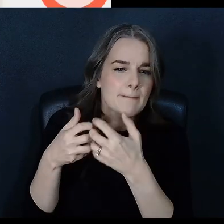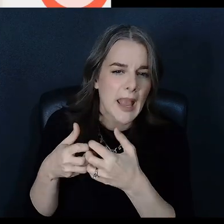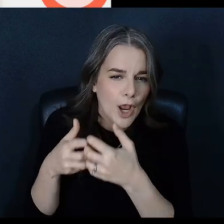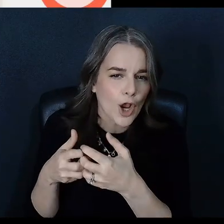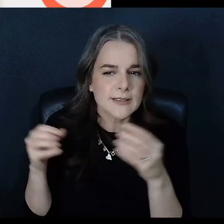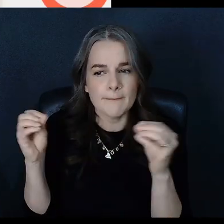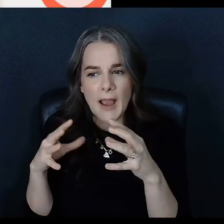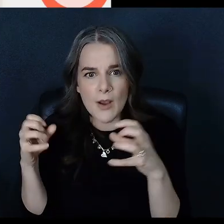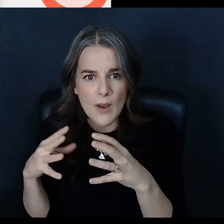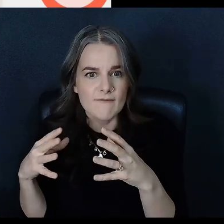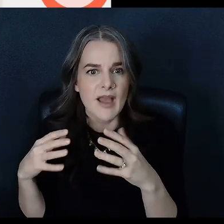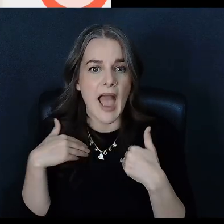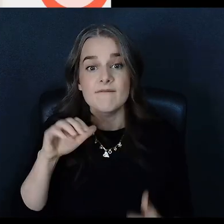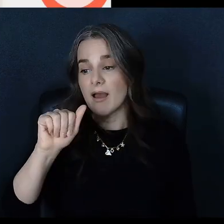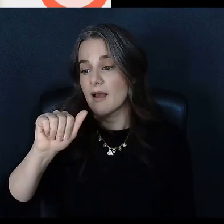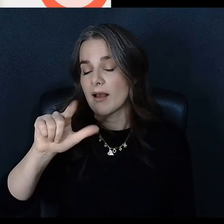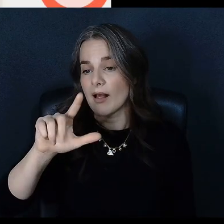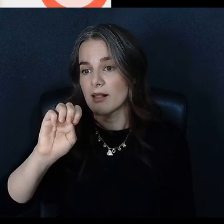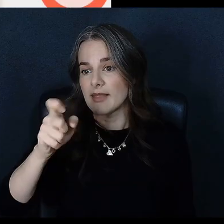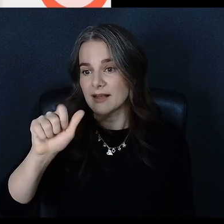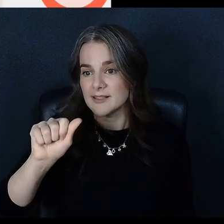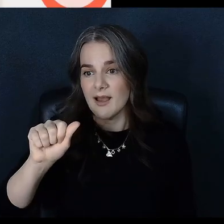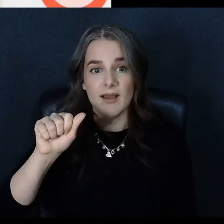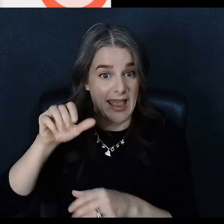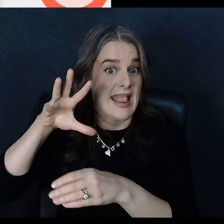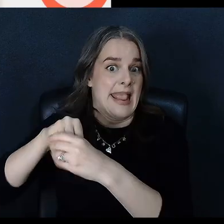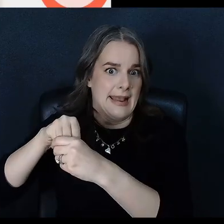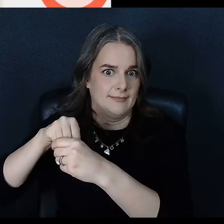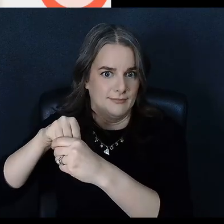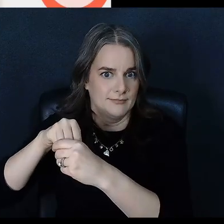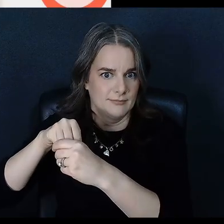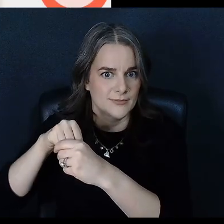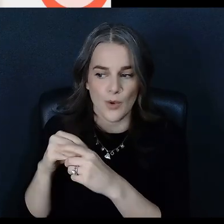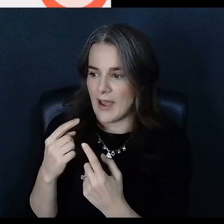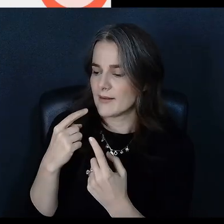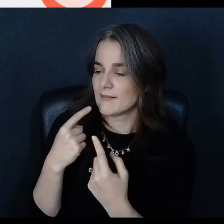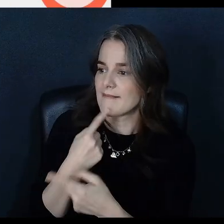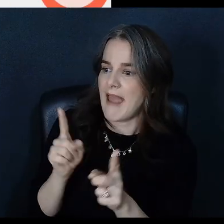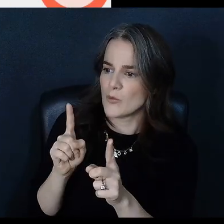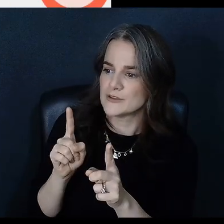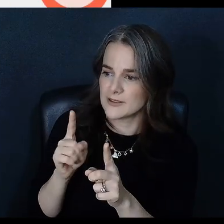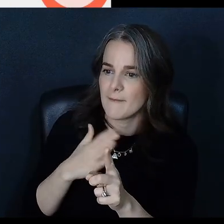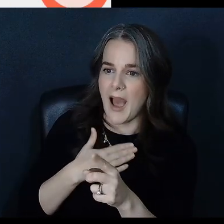So I can simply announce to my items to do something for me, and they do it.